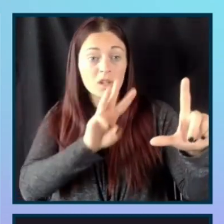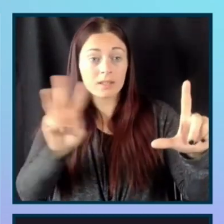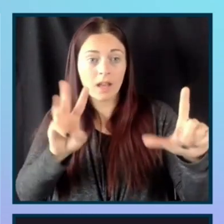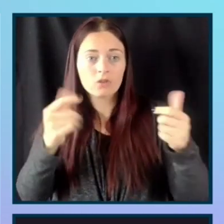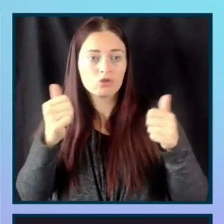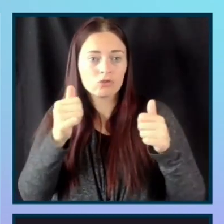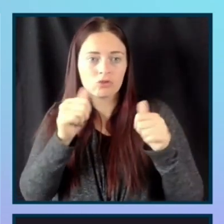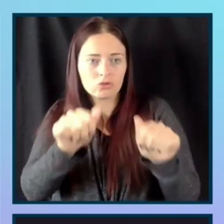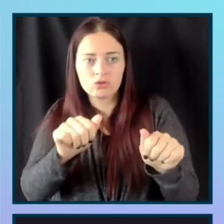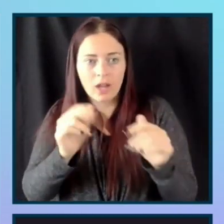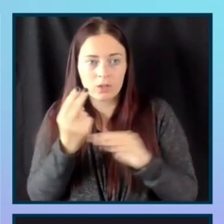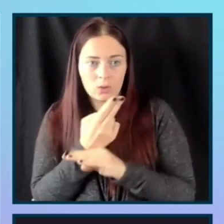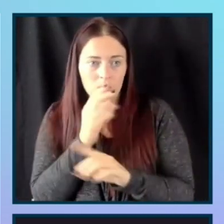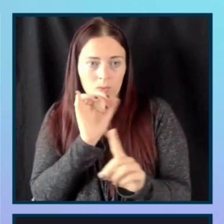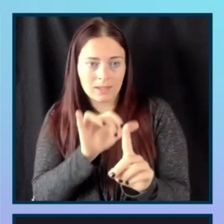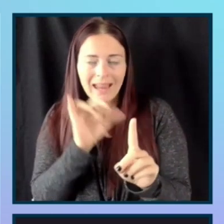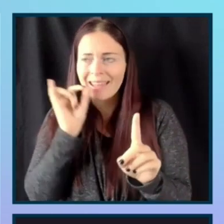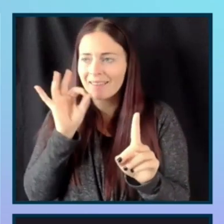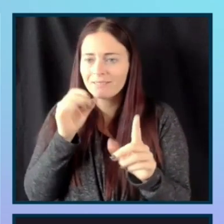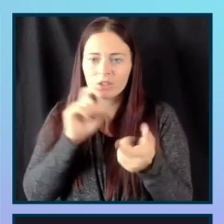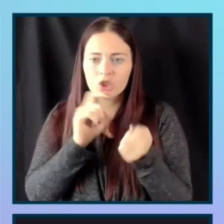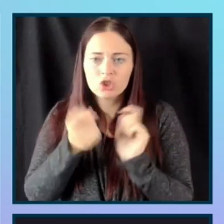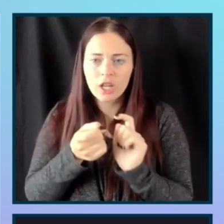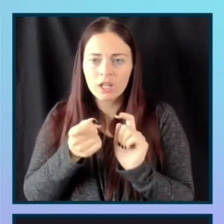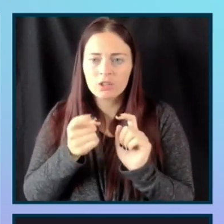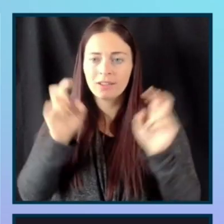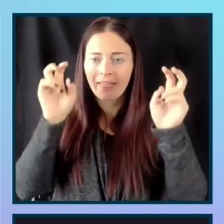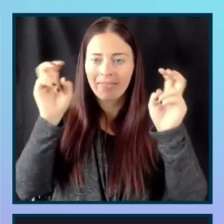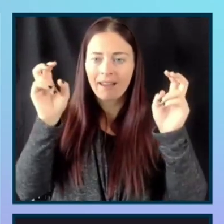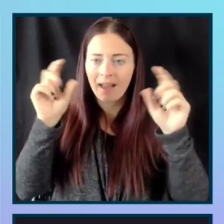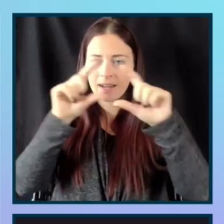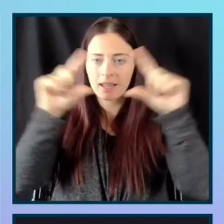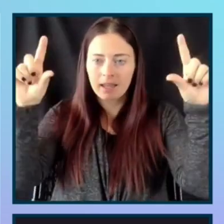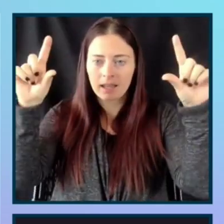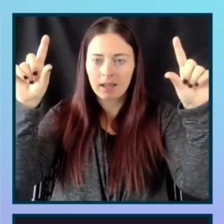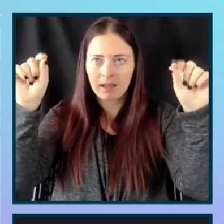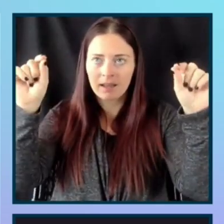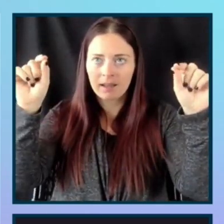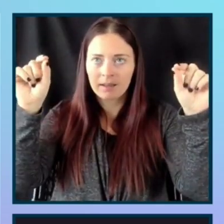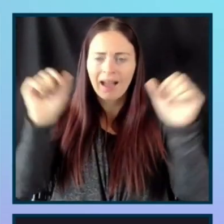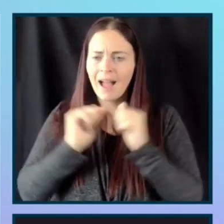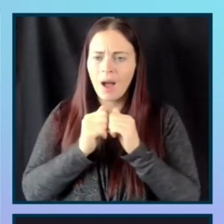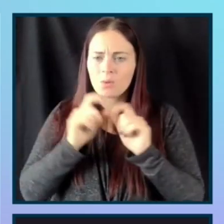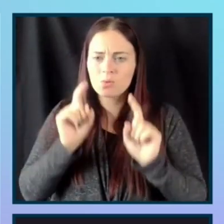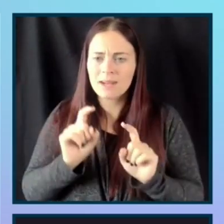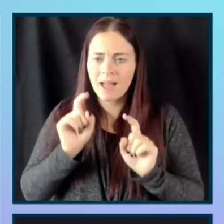For example, if they change the heading hierarchy, a test that's injected in and switches the heading hierarchy